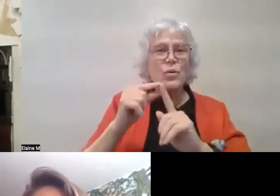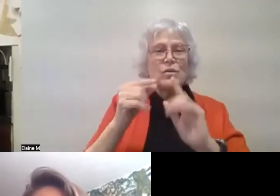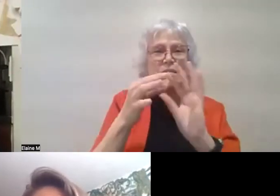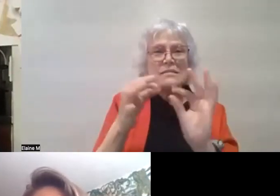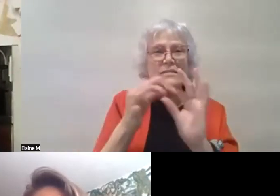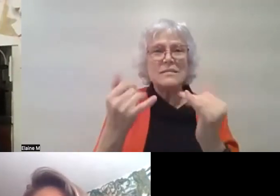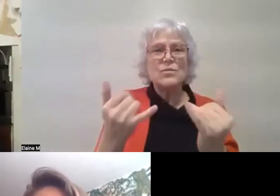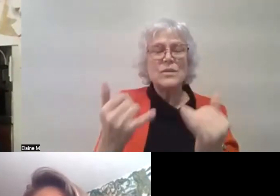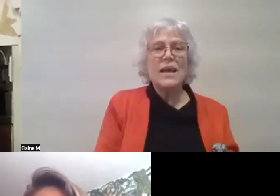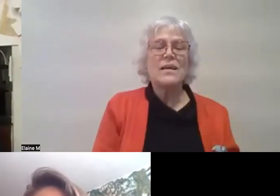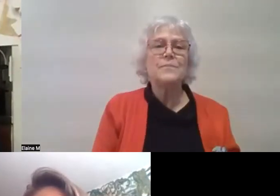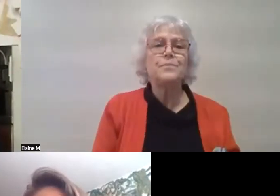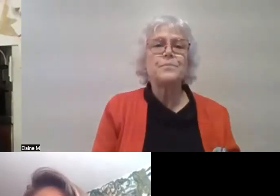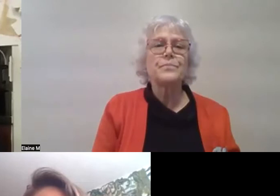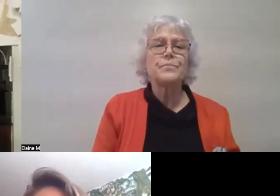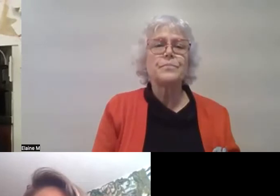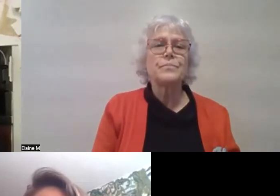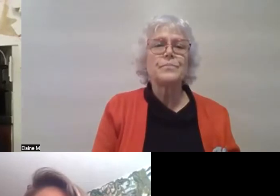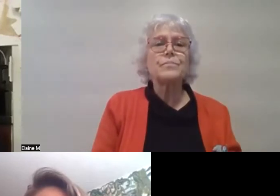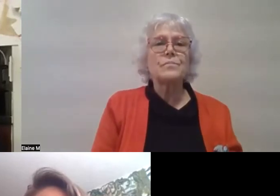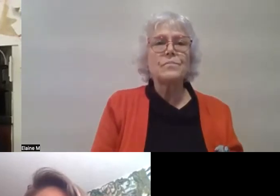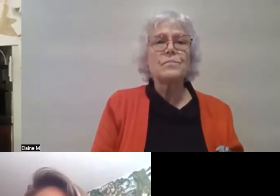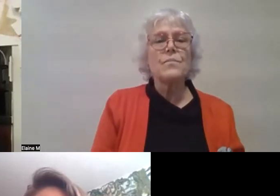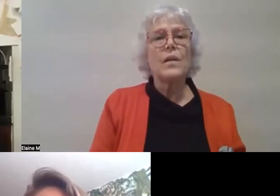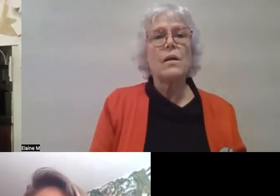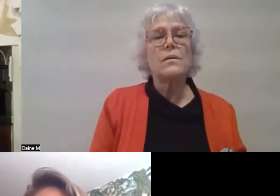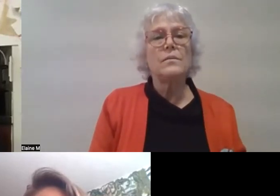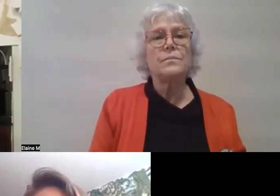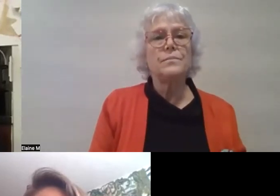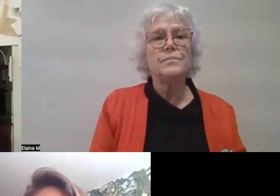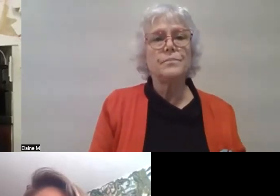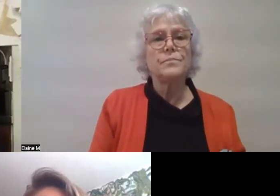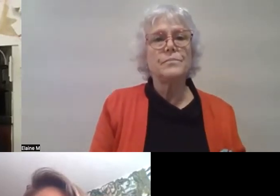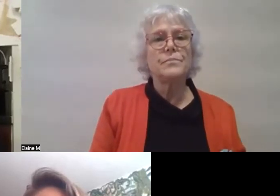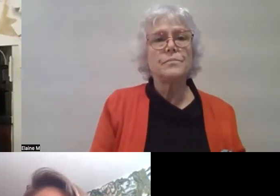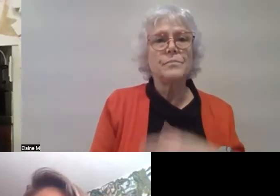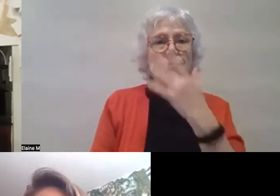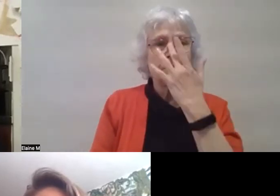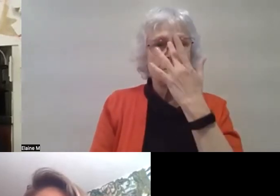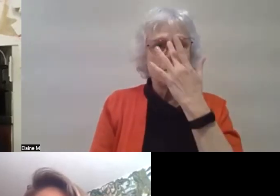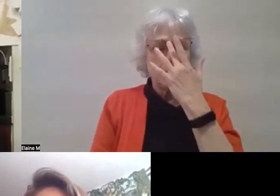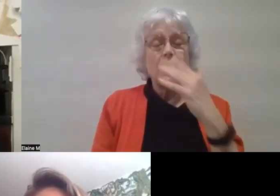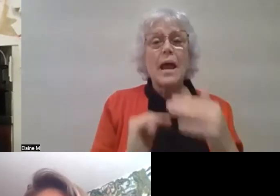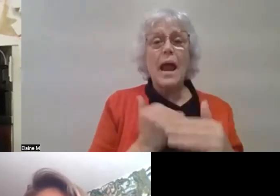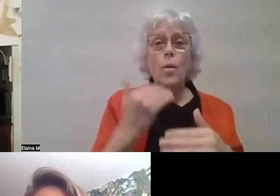But you know, as it is harming our bodies and harming our land,